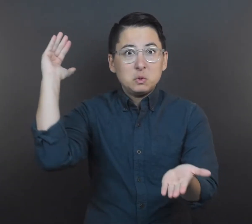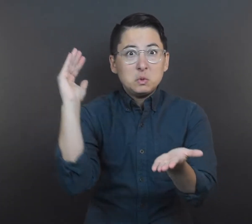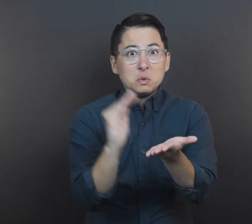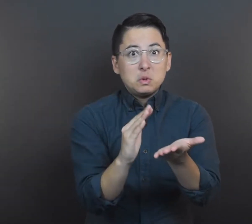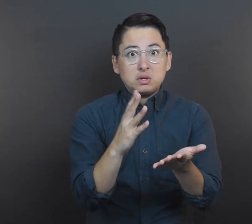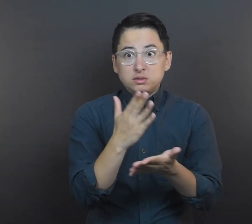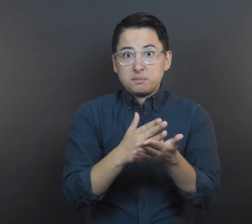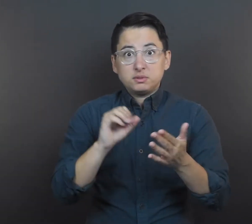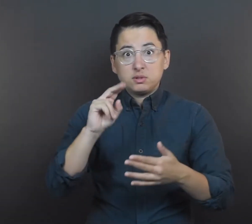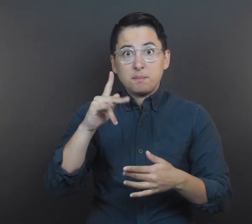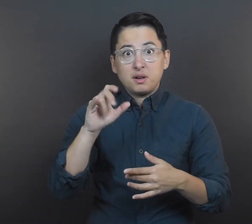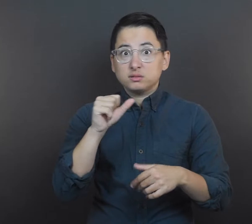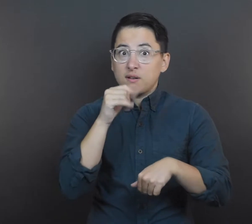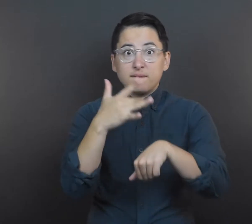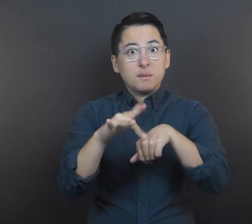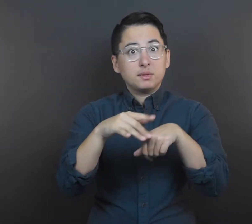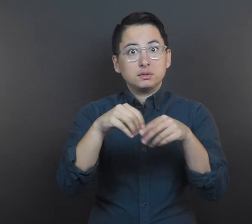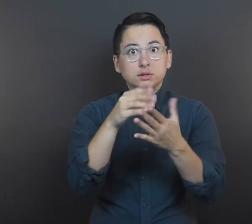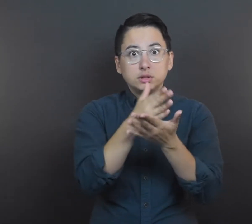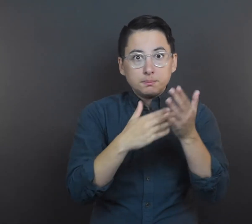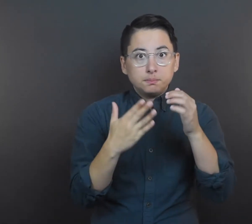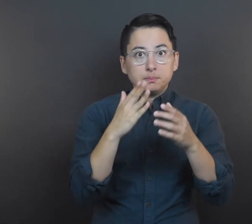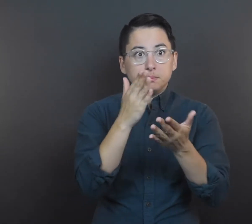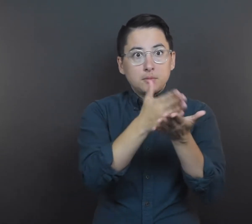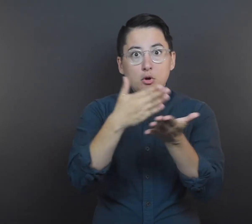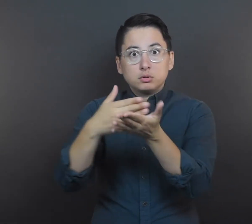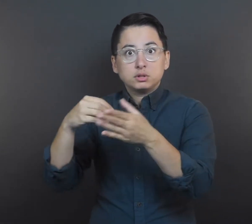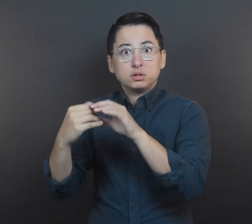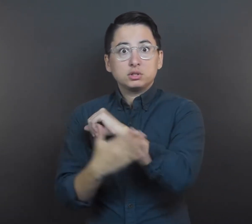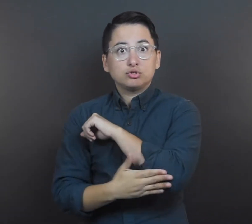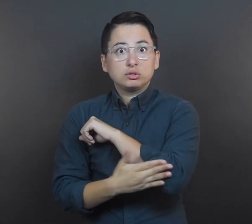supplies in some parts of the country.